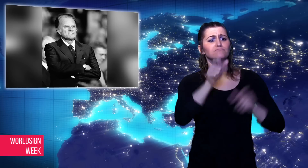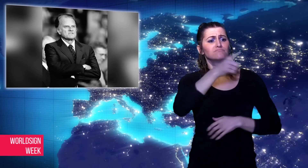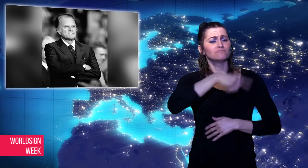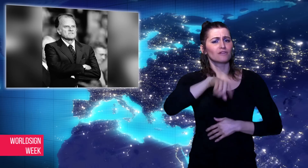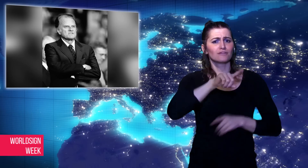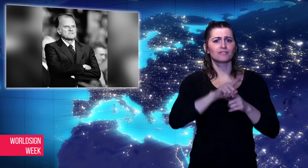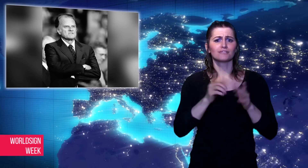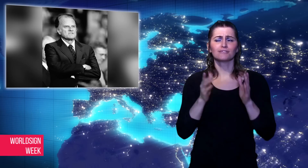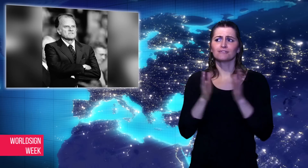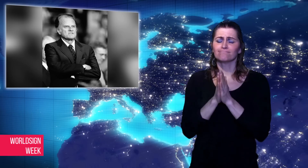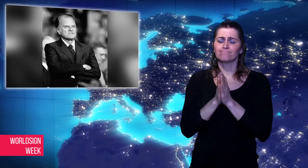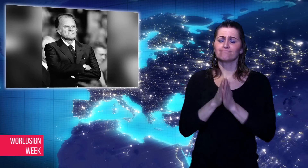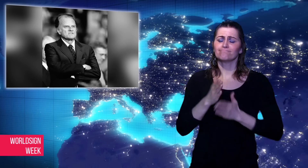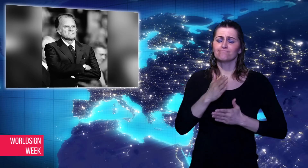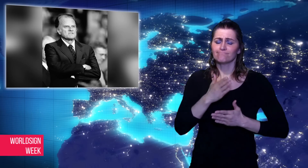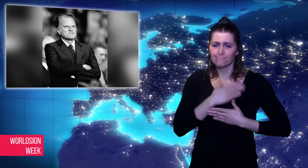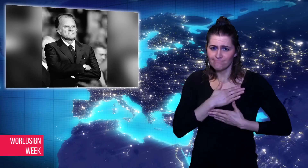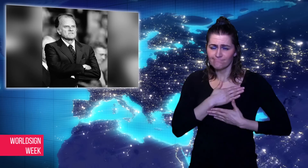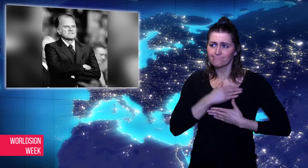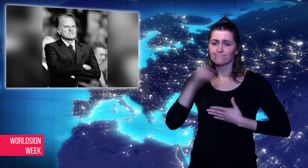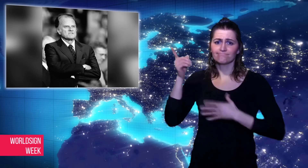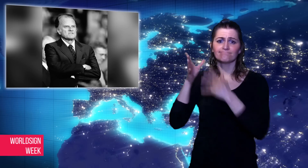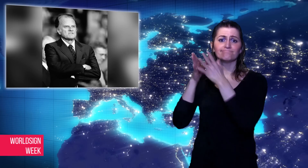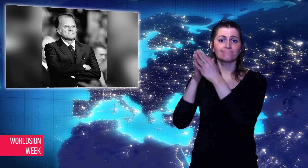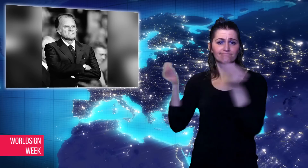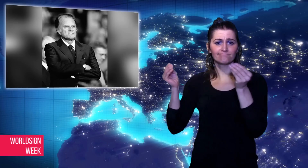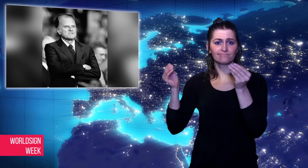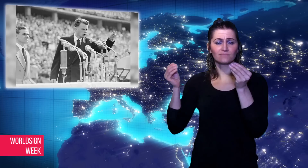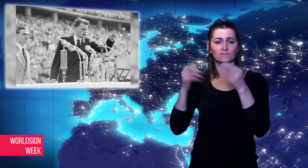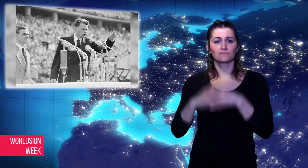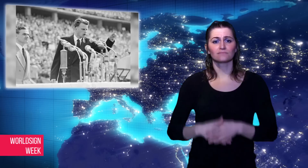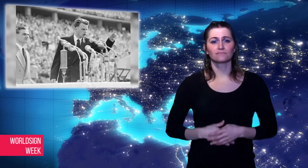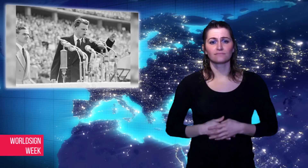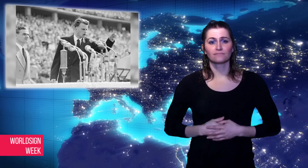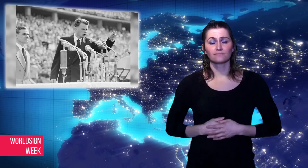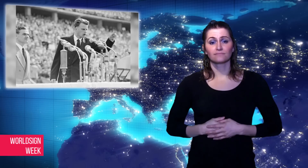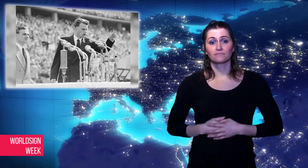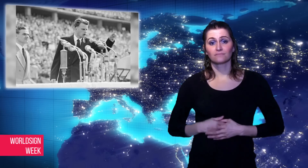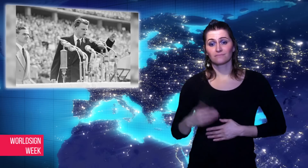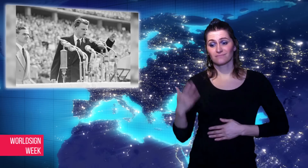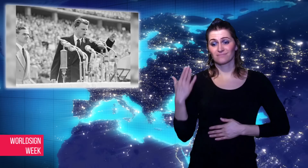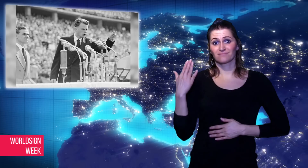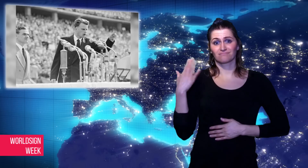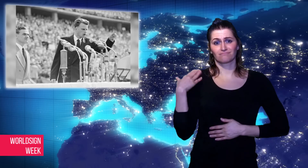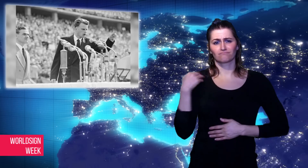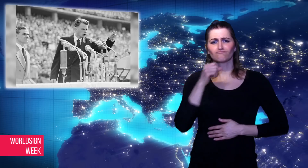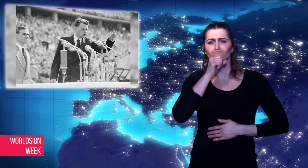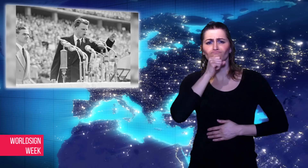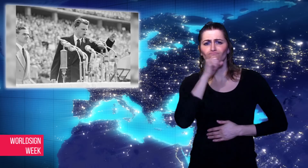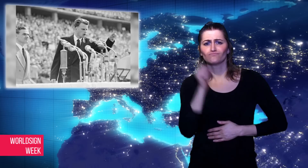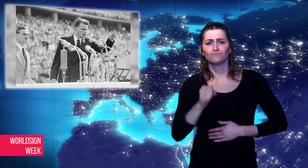Christians and all religions.” Former